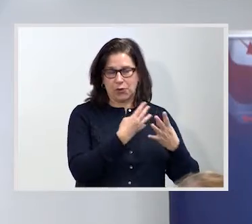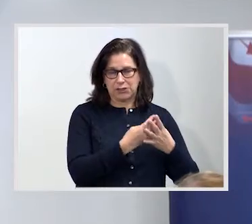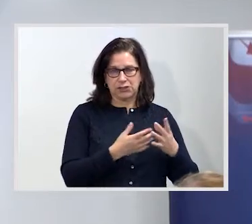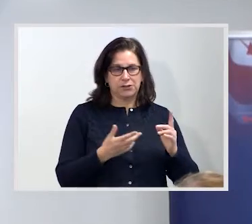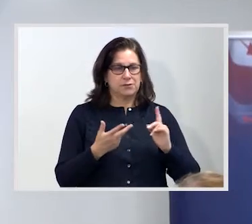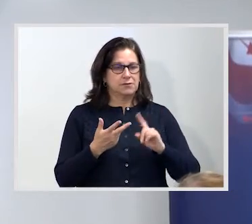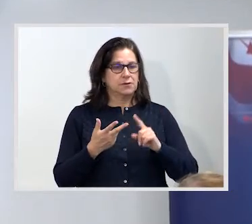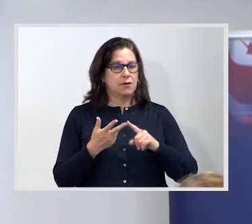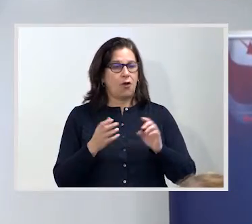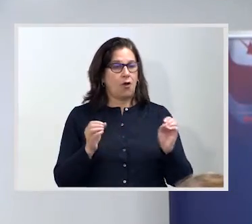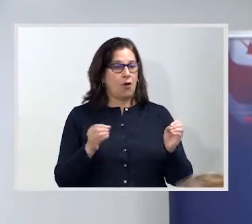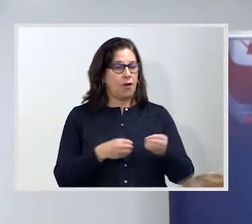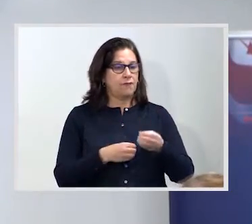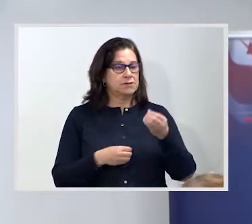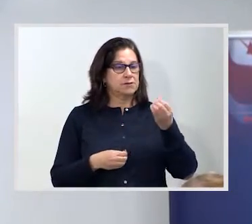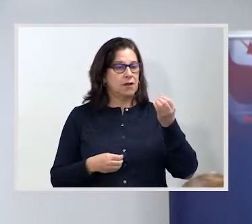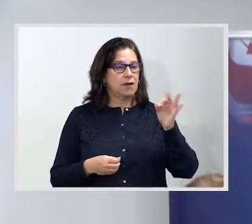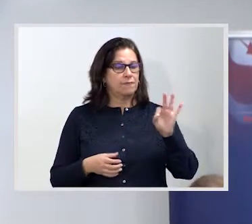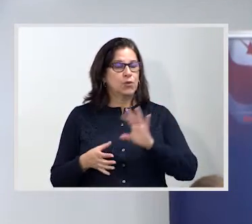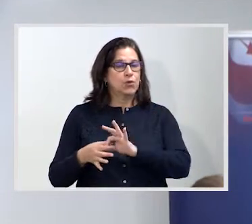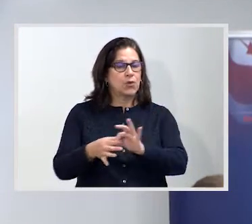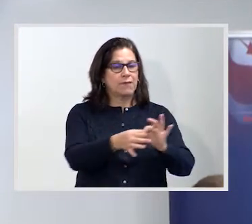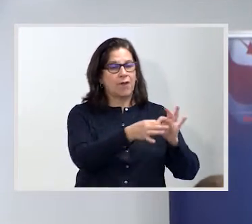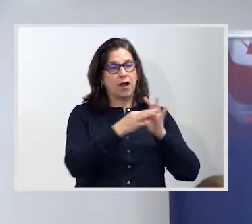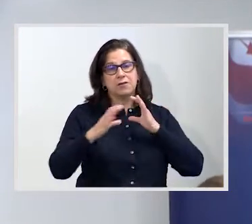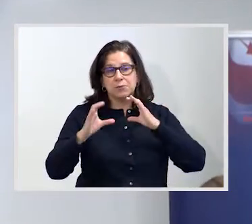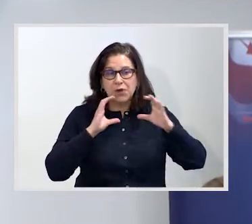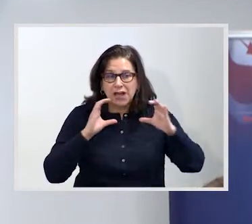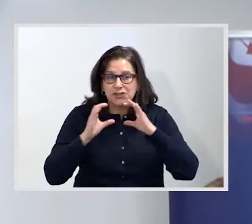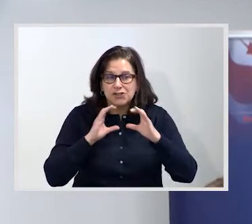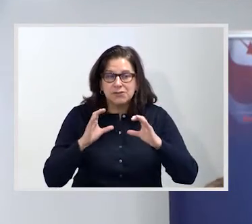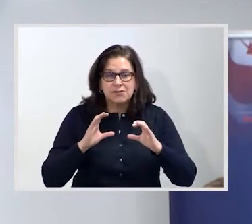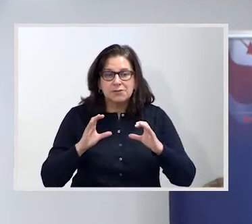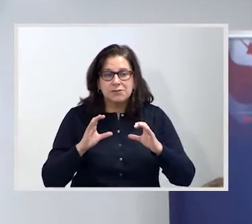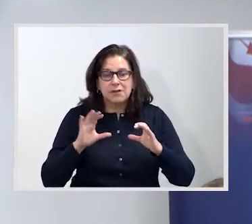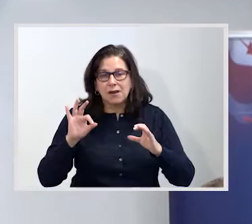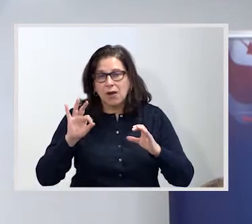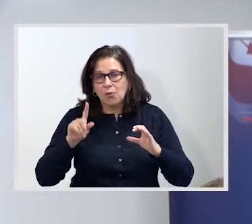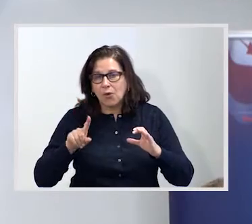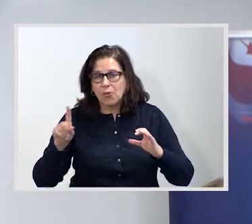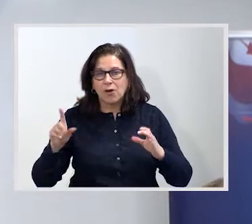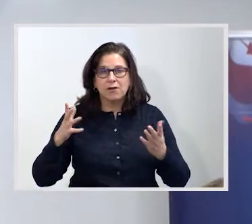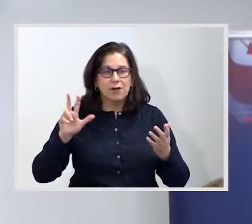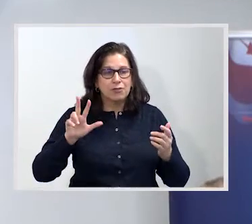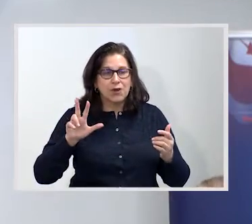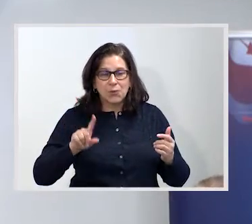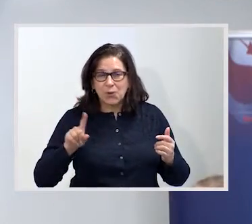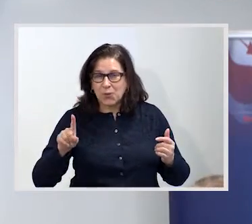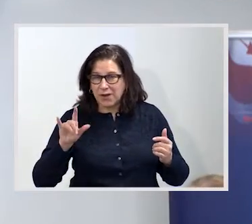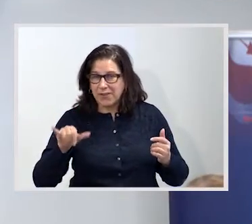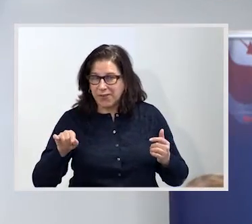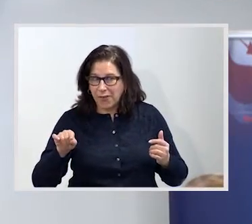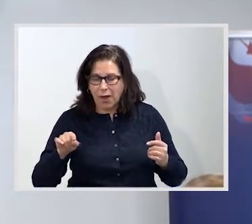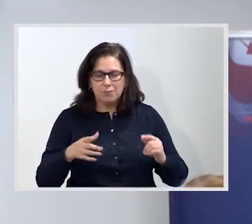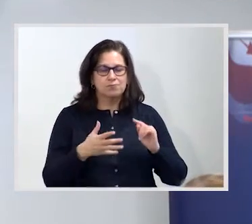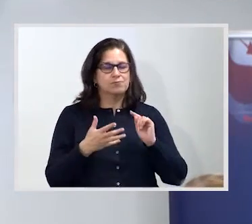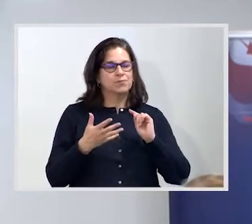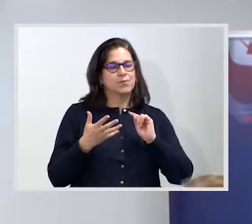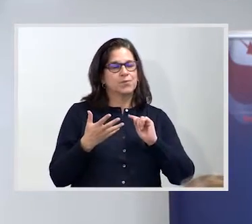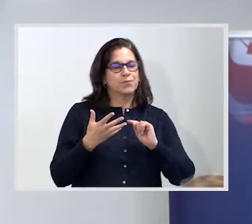COMMUNICATIONS, 911 CALLS AND 311 CALLS, THE CRIME LAB AND MEDICAL EXAMINER. WHAT I WILL SAY IS I MOVED TO